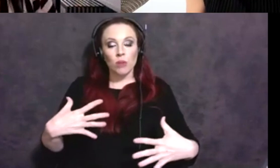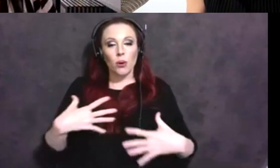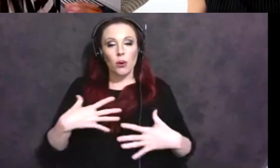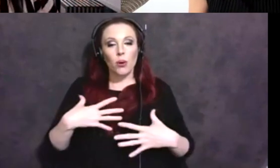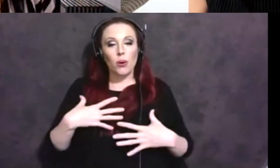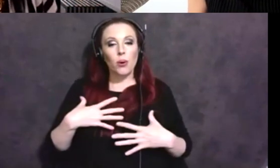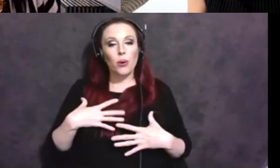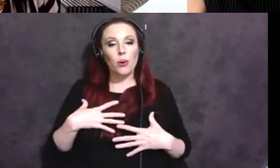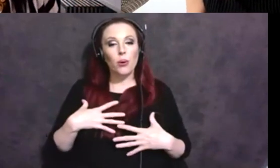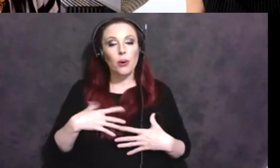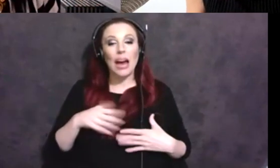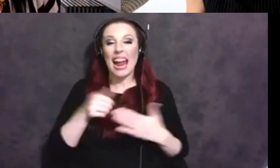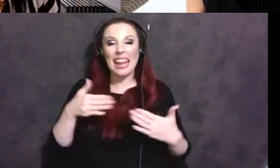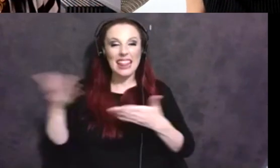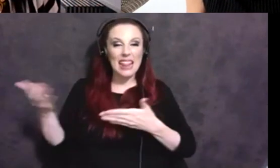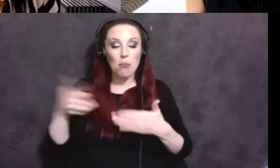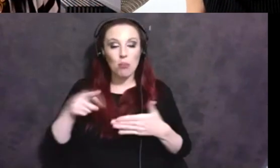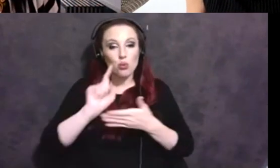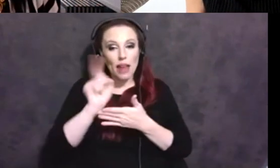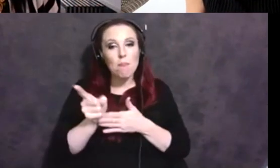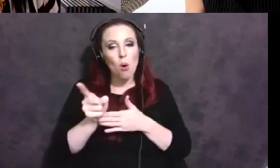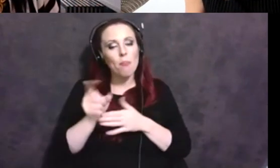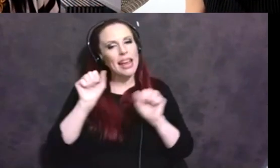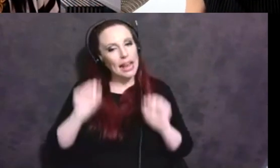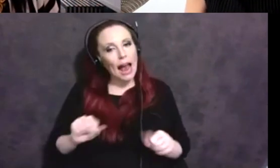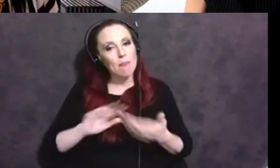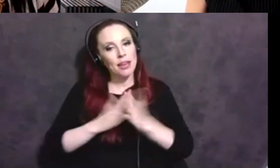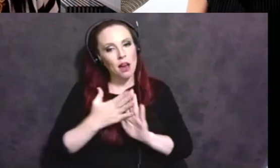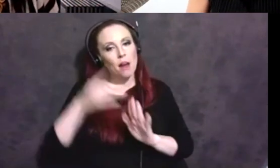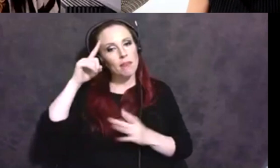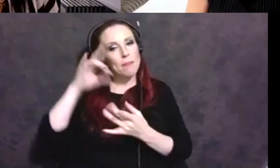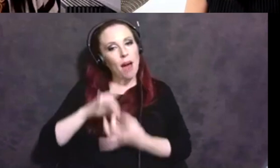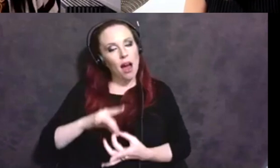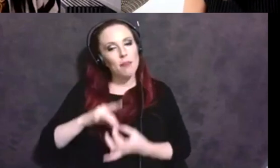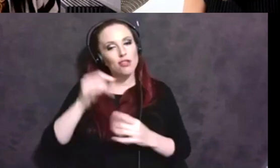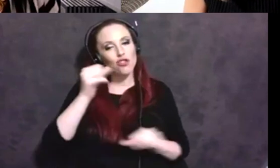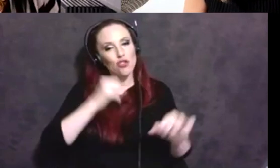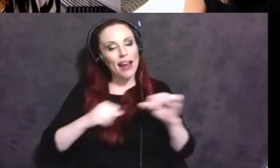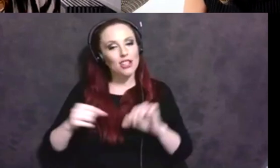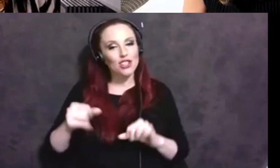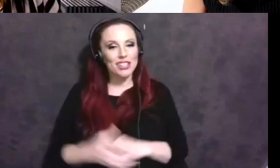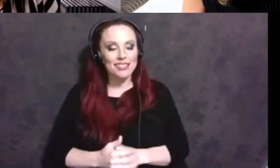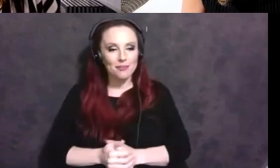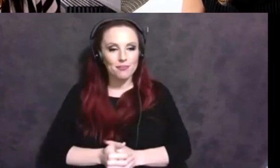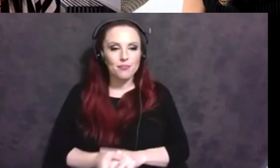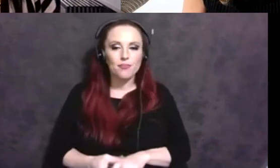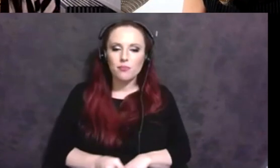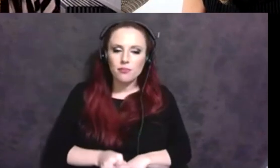ago. It could be simply sitting on your sofa and just breathing. Anything that can bring